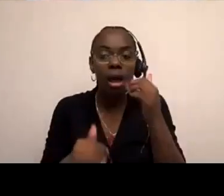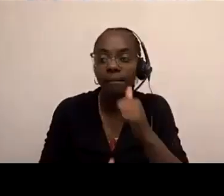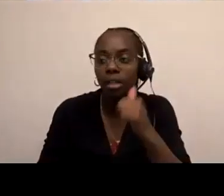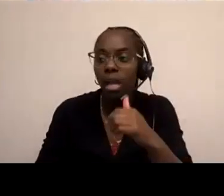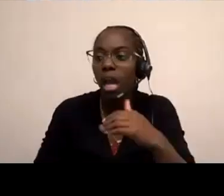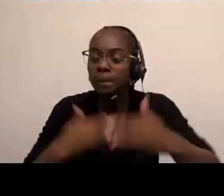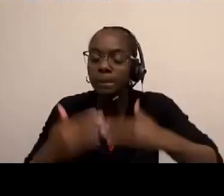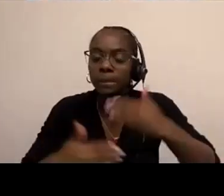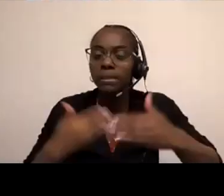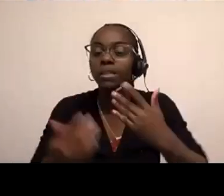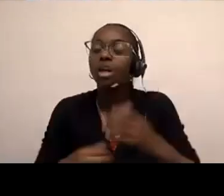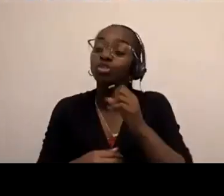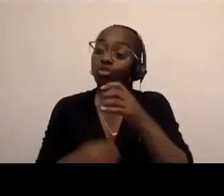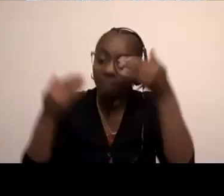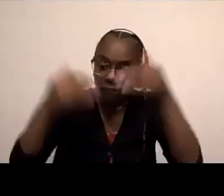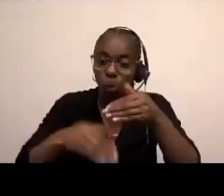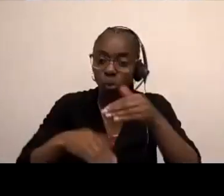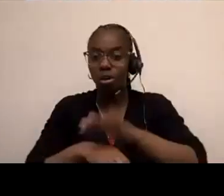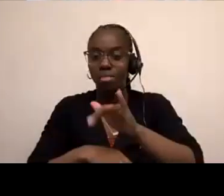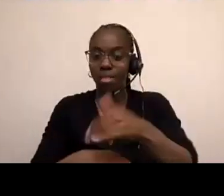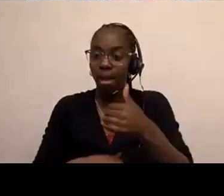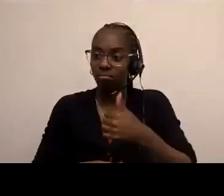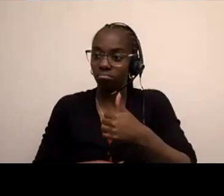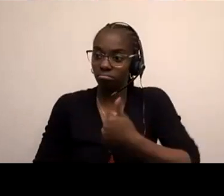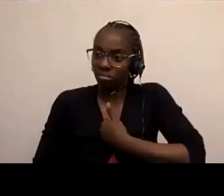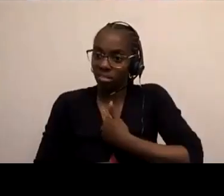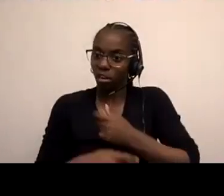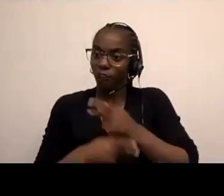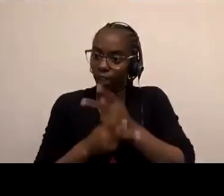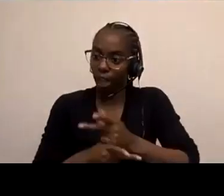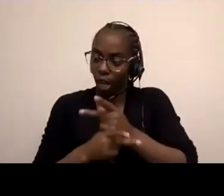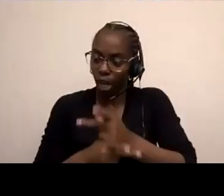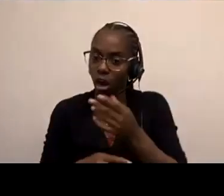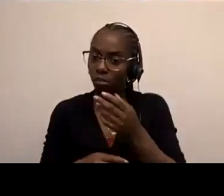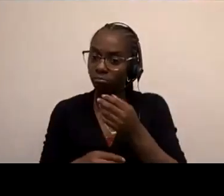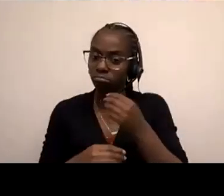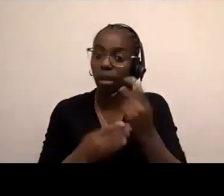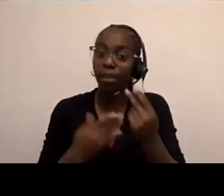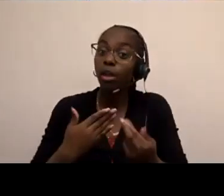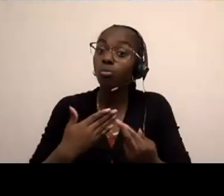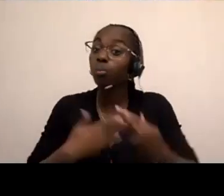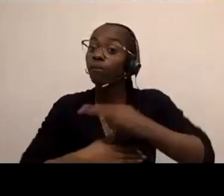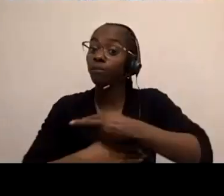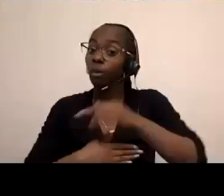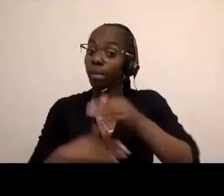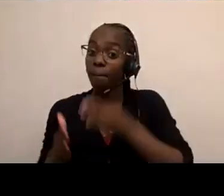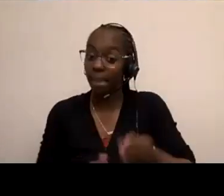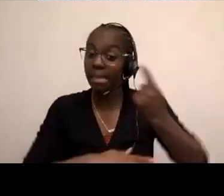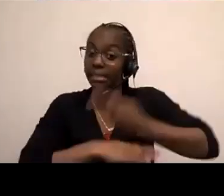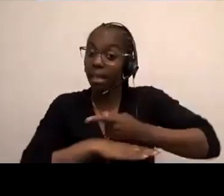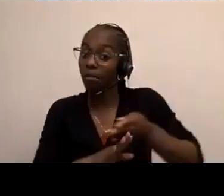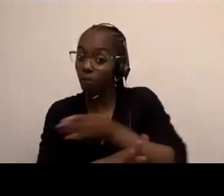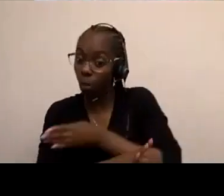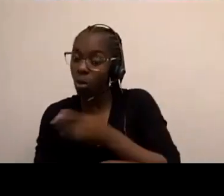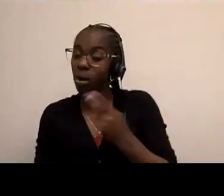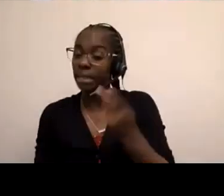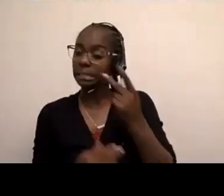ON SELF-CARE AND REVIEW THE PLAN FROM THE DAY BEFORE AND SAY HOW DID IT GO AND MAKE